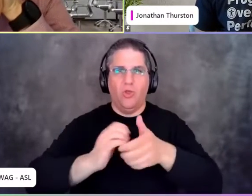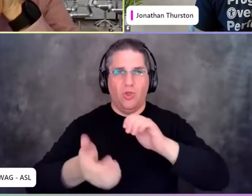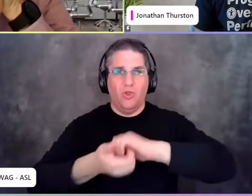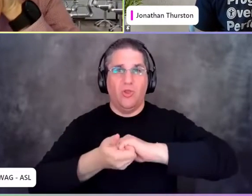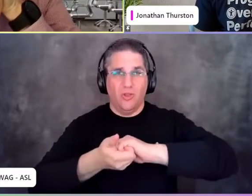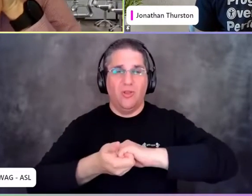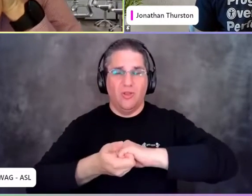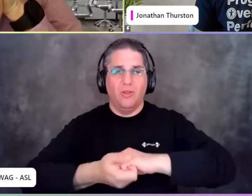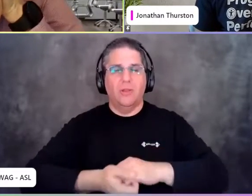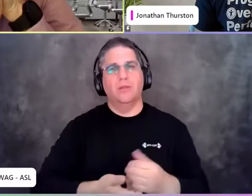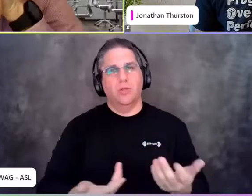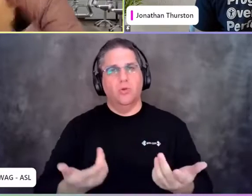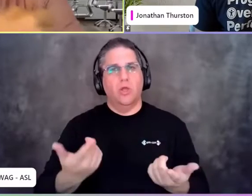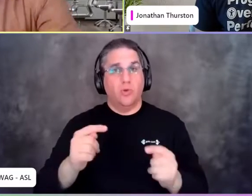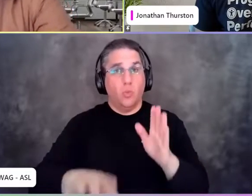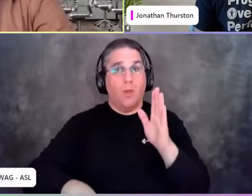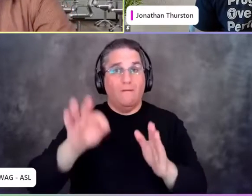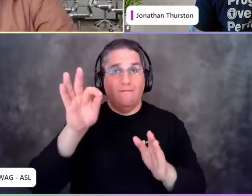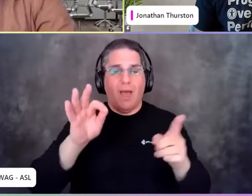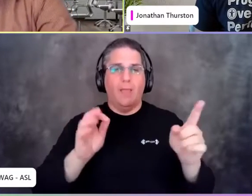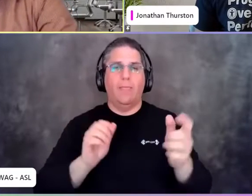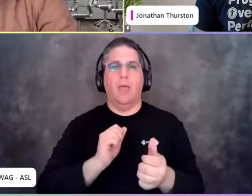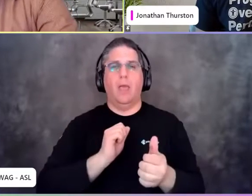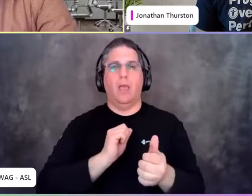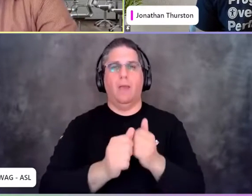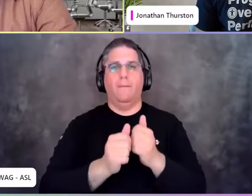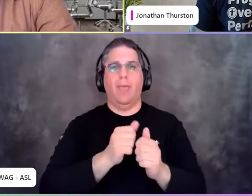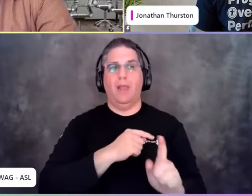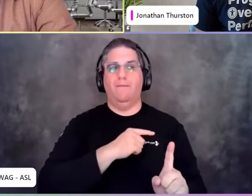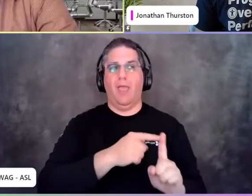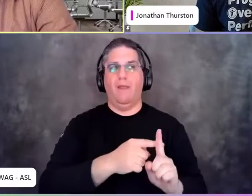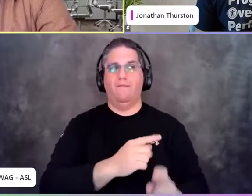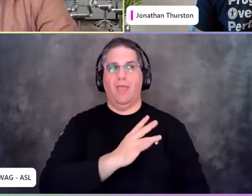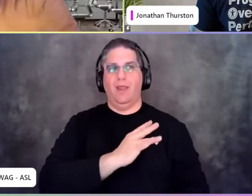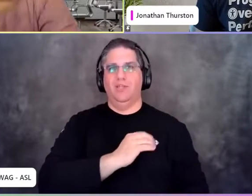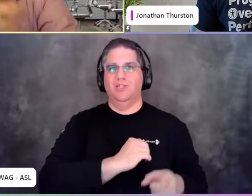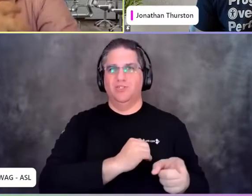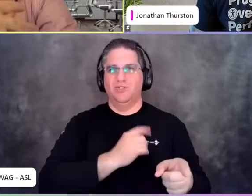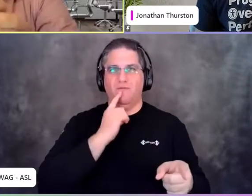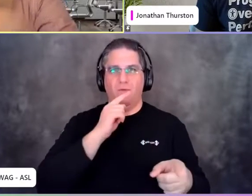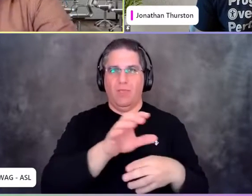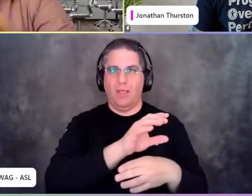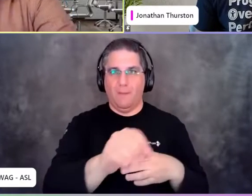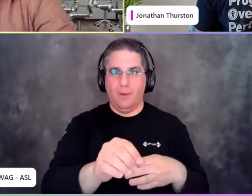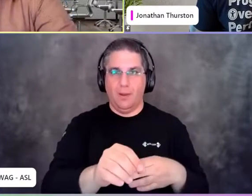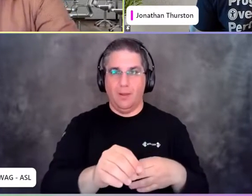business strategy as well. And making sure that those are complementary and supporting each other, and finding the